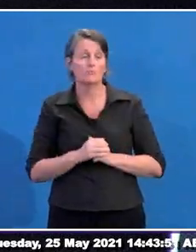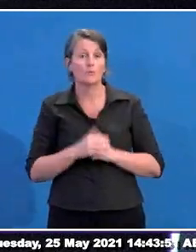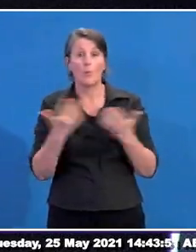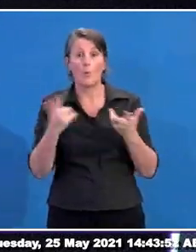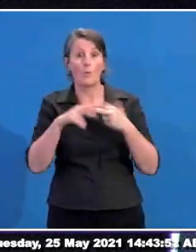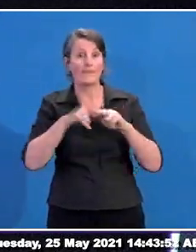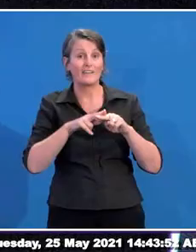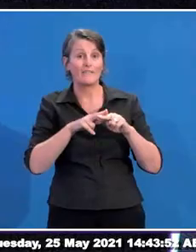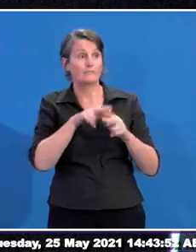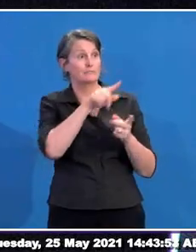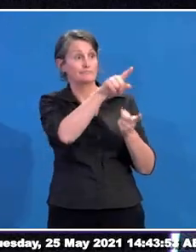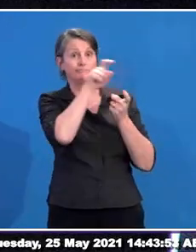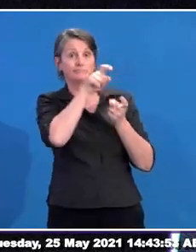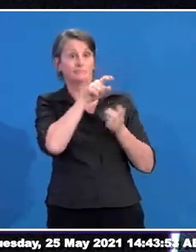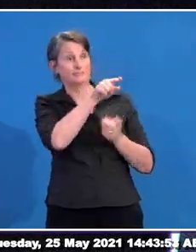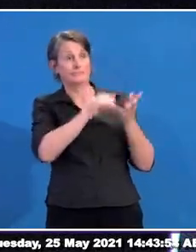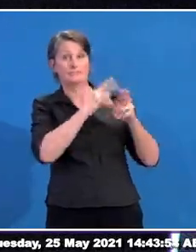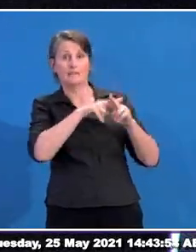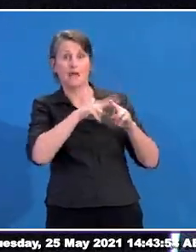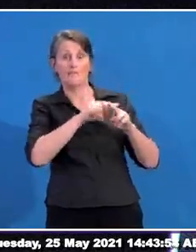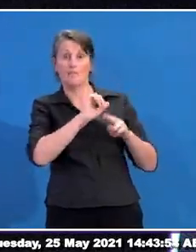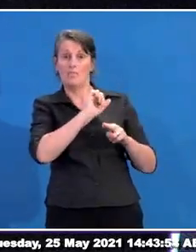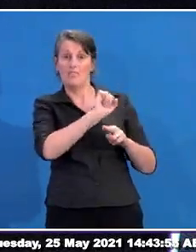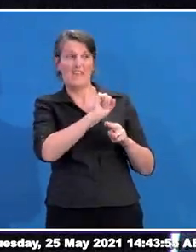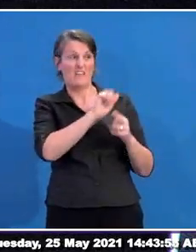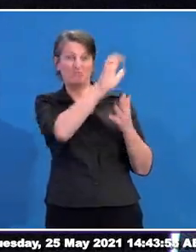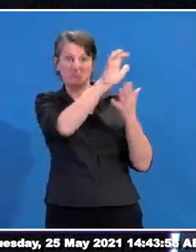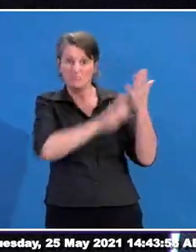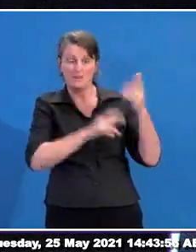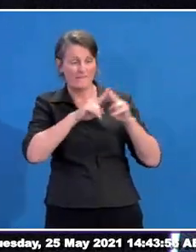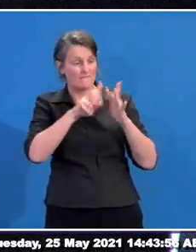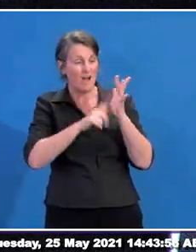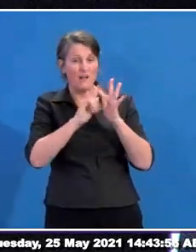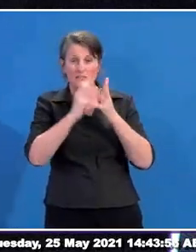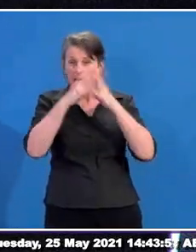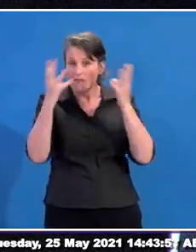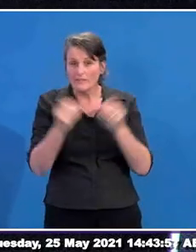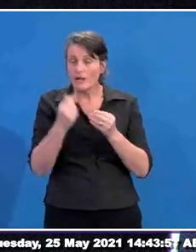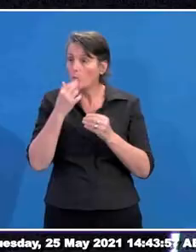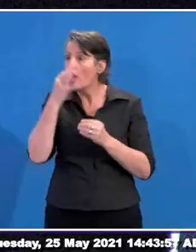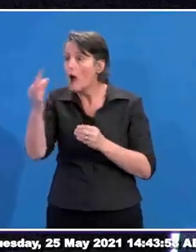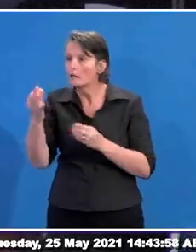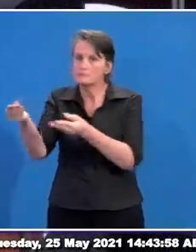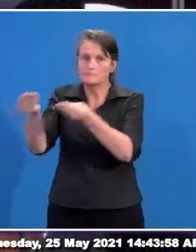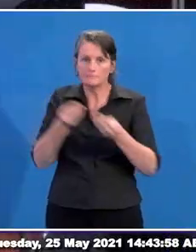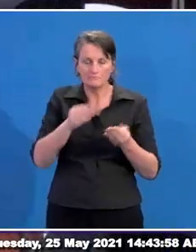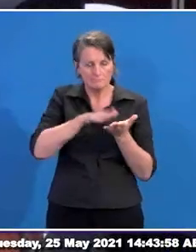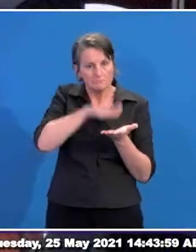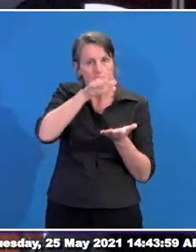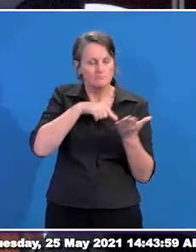Whatever data I can check, I will request and review. I would imagine sometimes when you're doing an investigation you